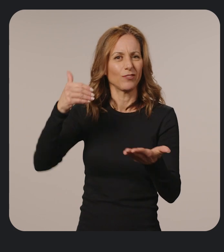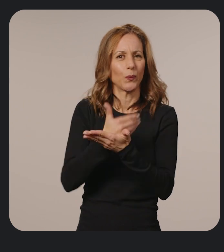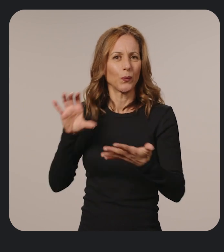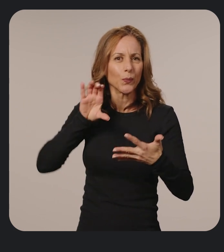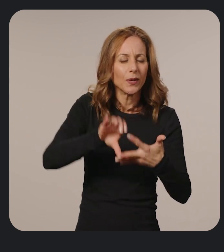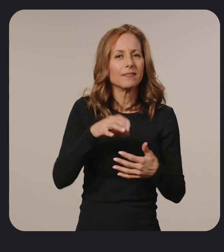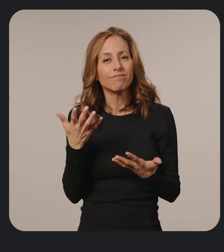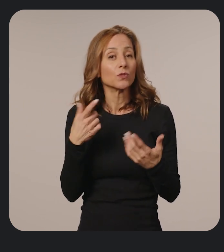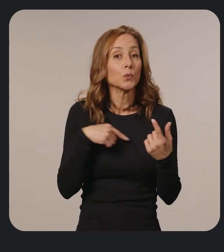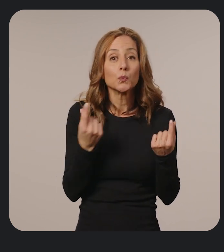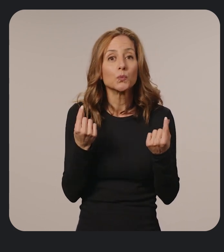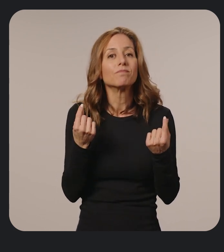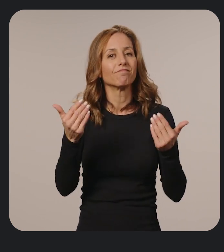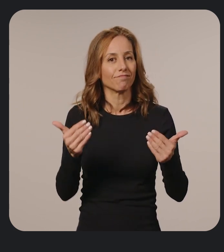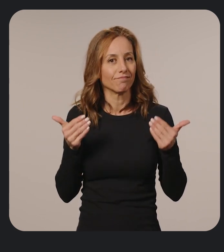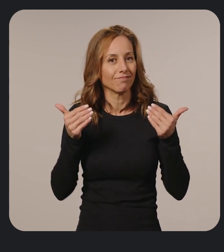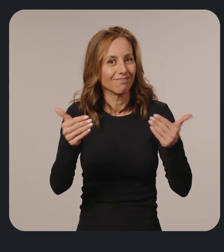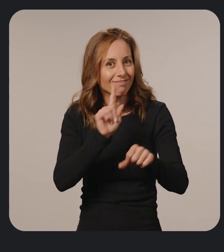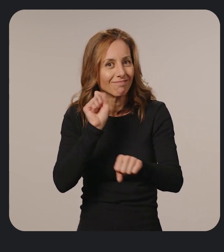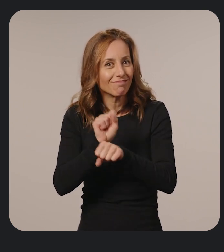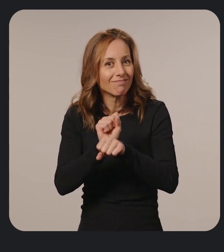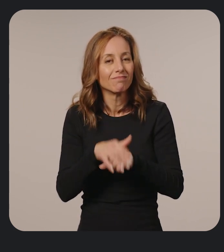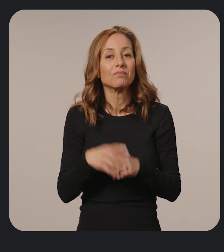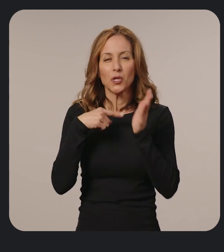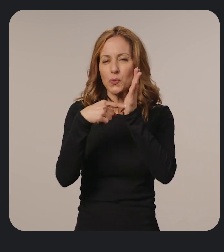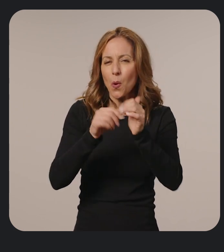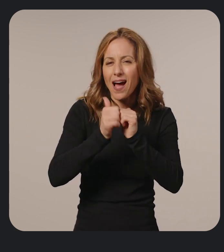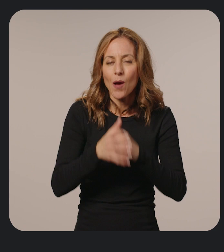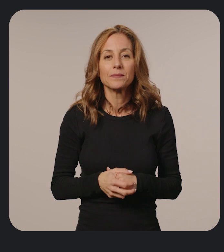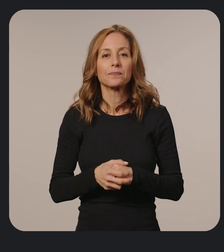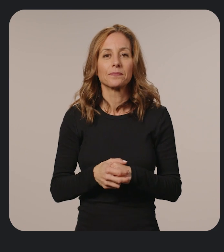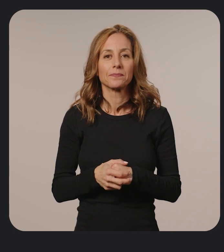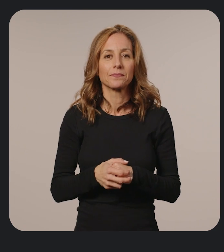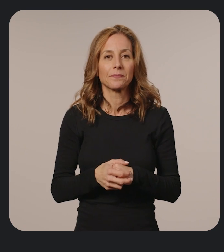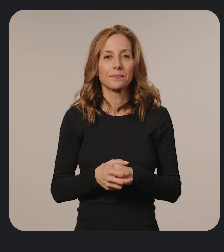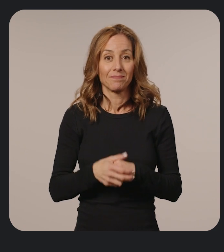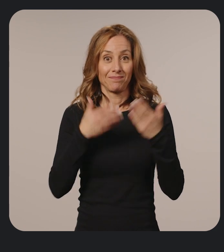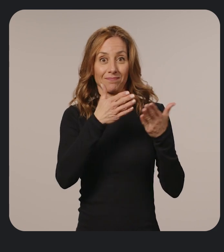and replace it with something completely new. So they did. Let me show you how.